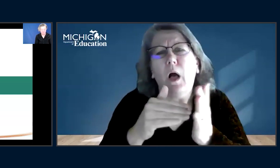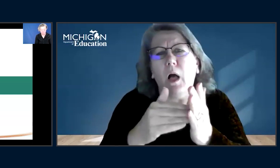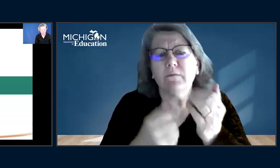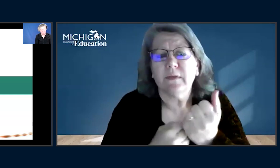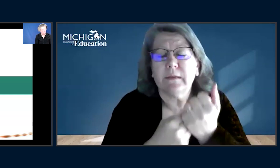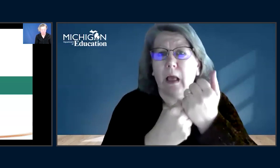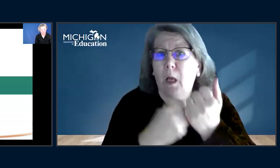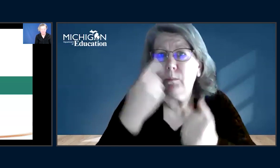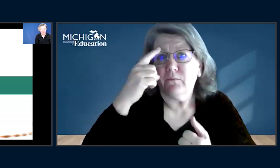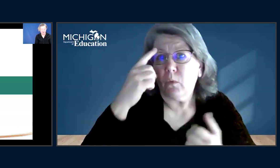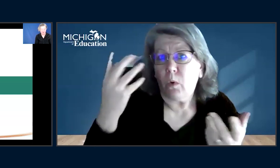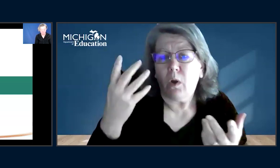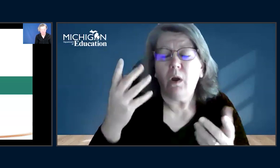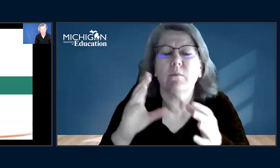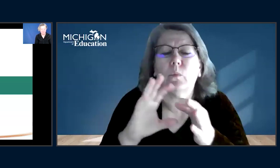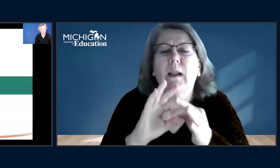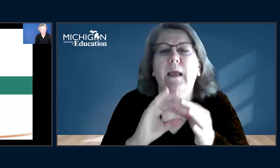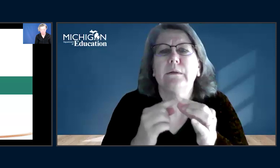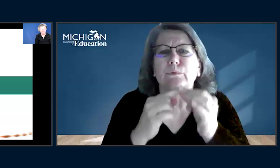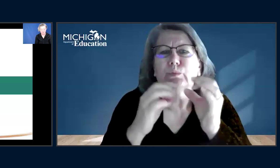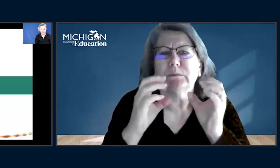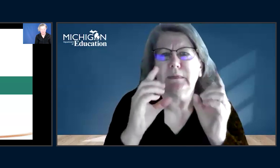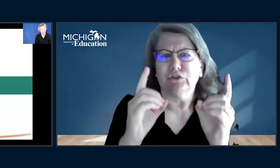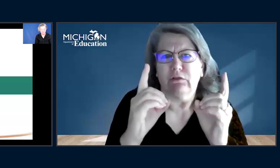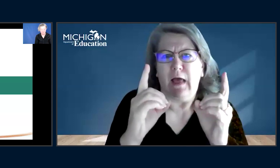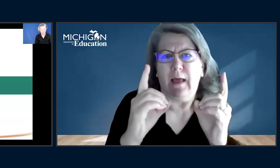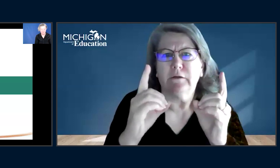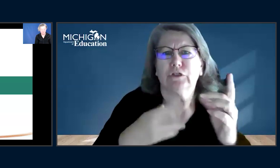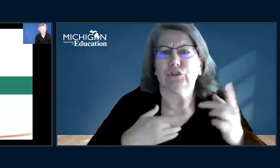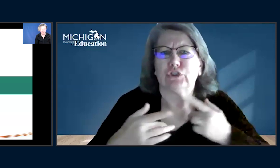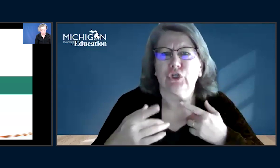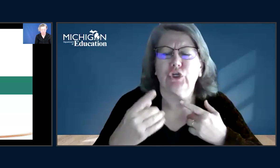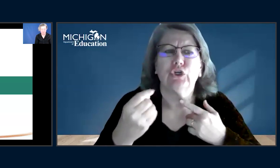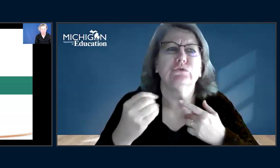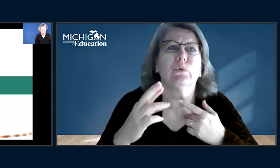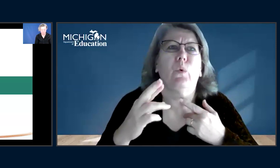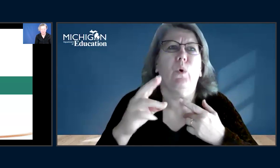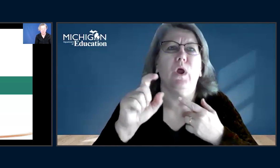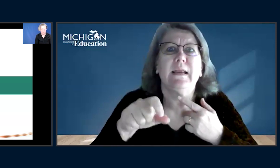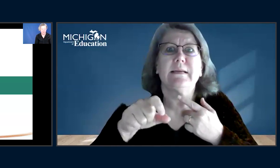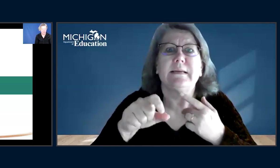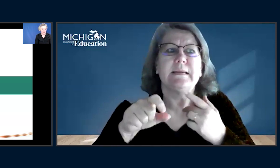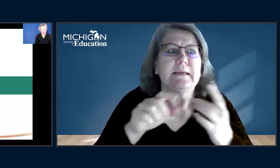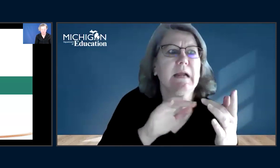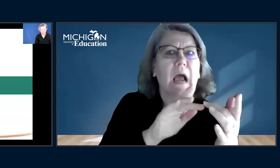needing supports, etcetera. and oftentimes, that support is in relation to special education